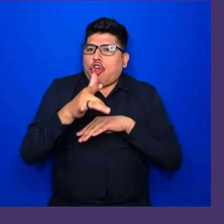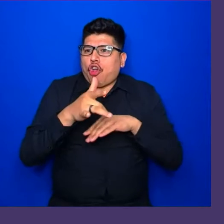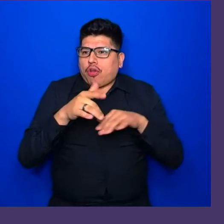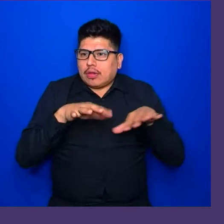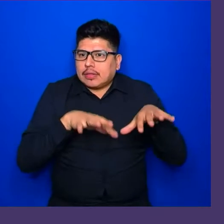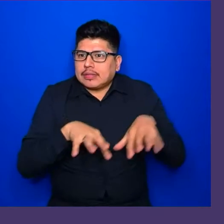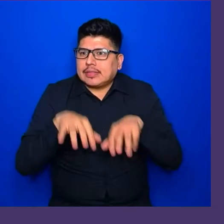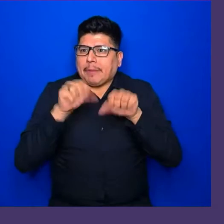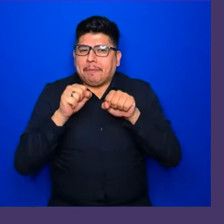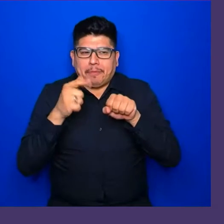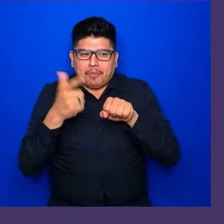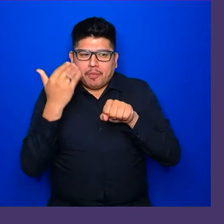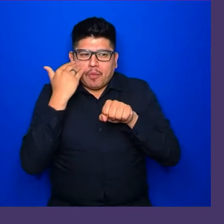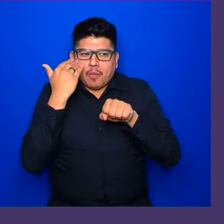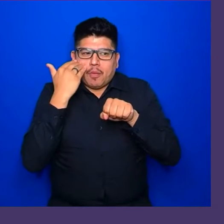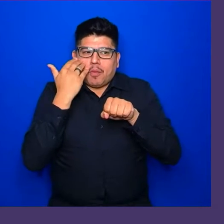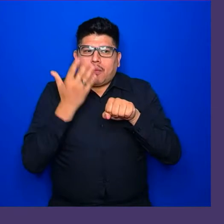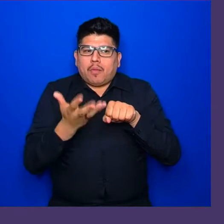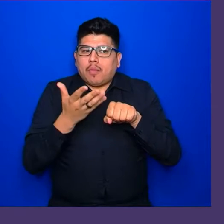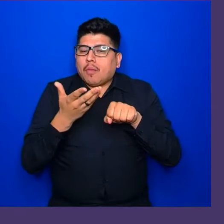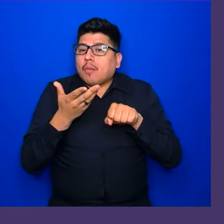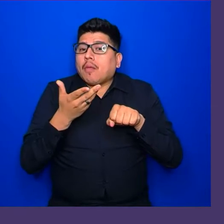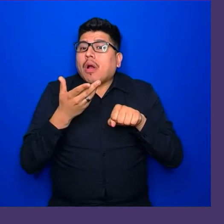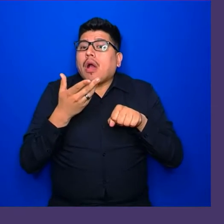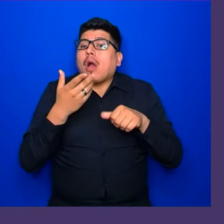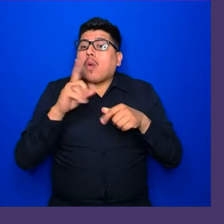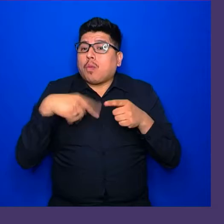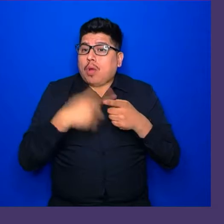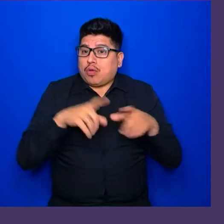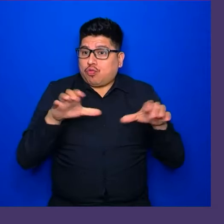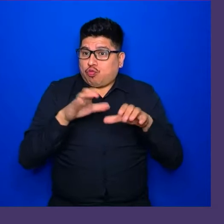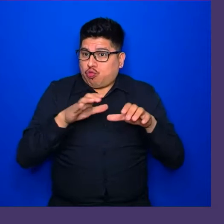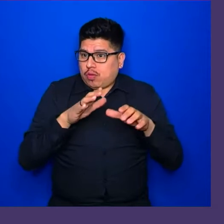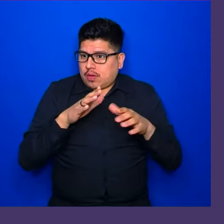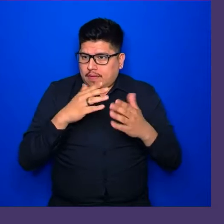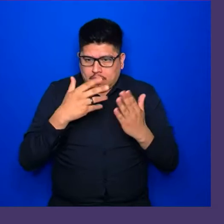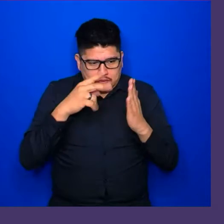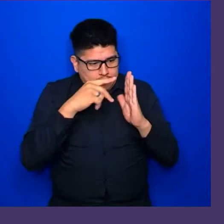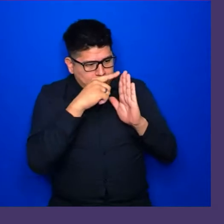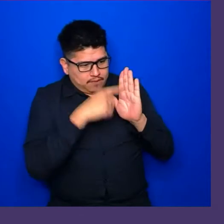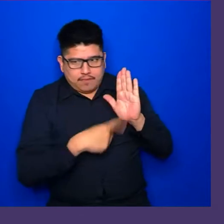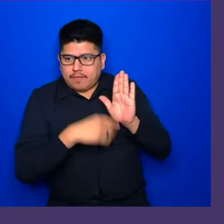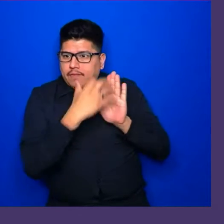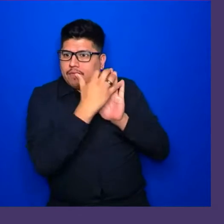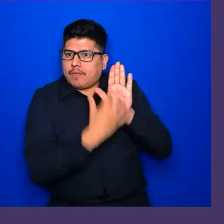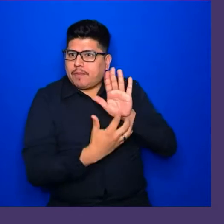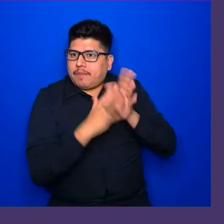When you do that and flip the script and say, there are disparities certainly,